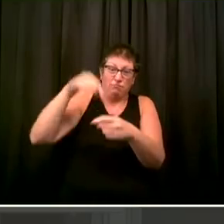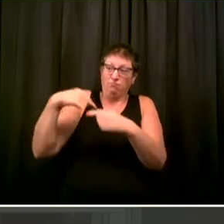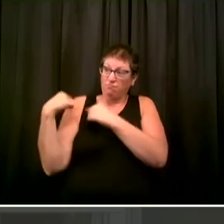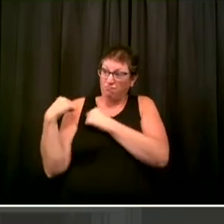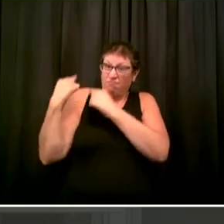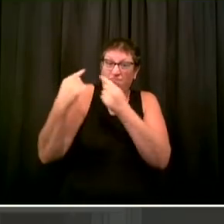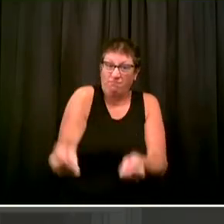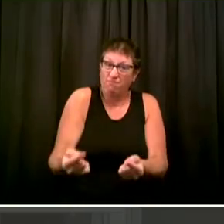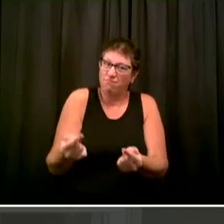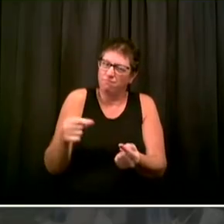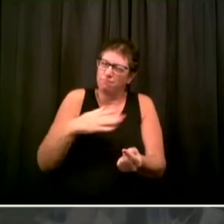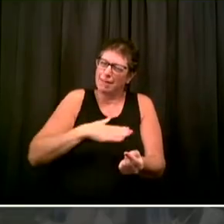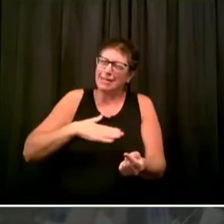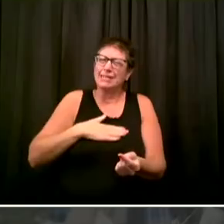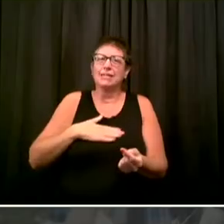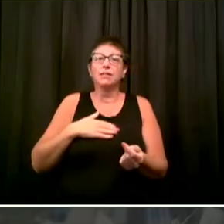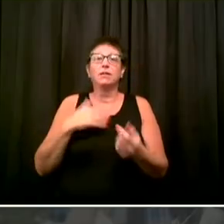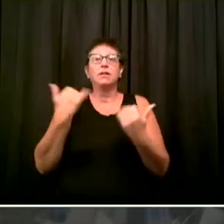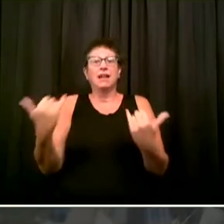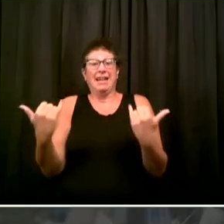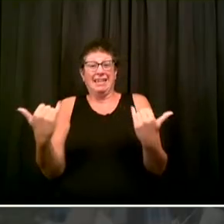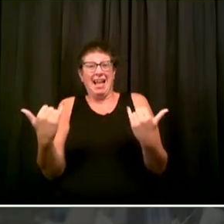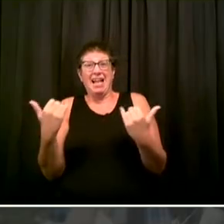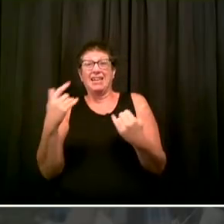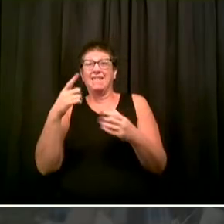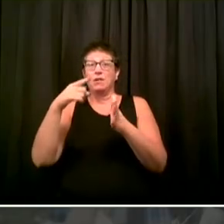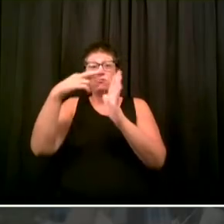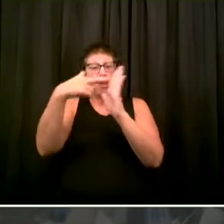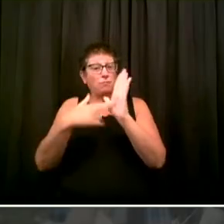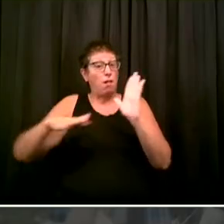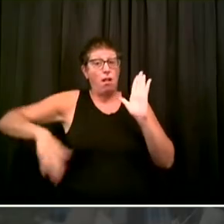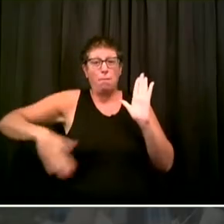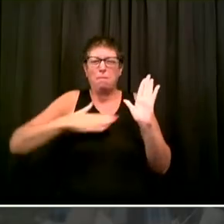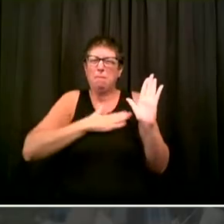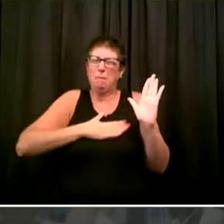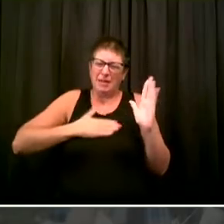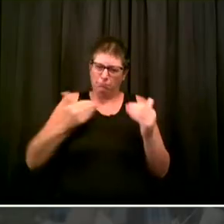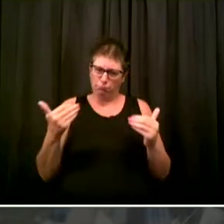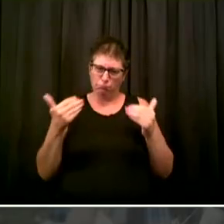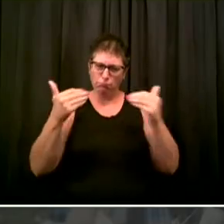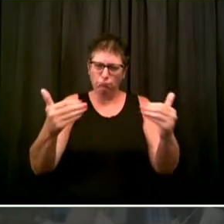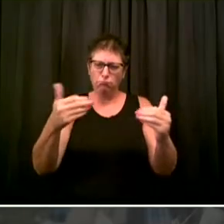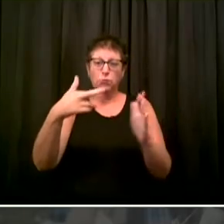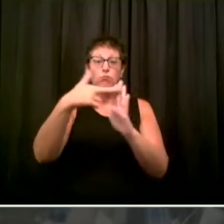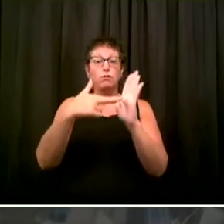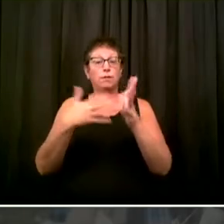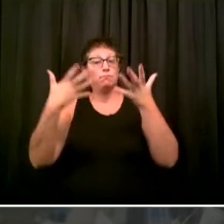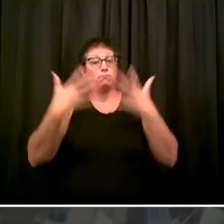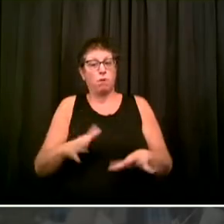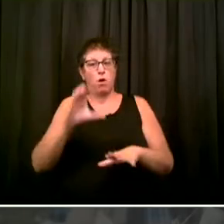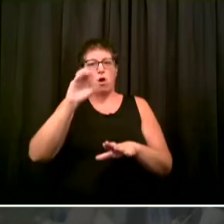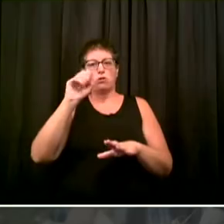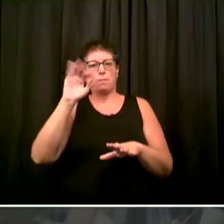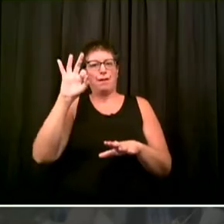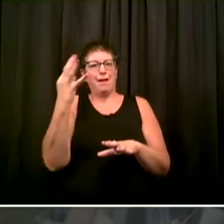IMPORTANT ELECTION OF OUR LIFETIME, NO OE NCA DNOUBT THAT STATEMENT. LET'S DO